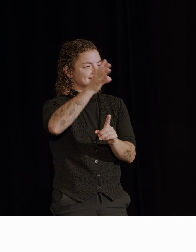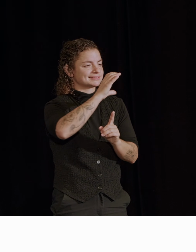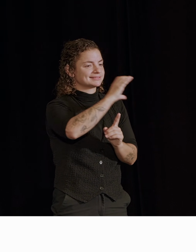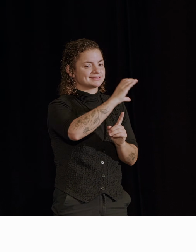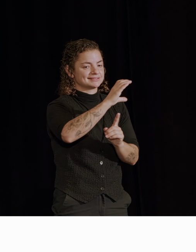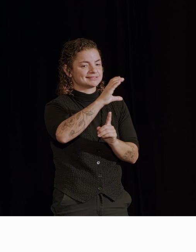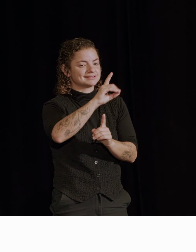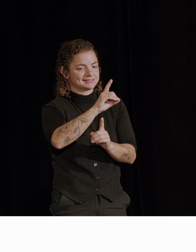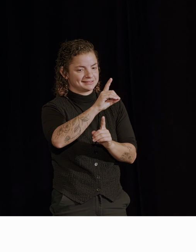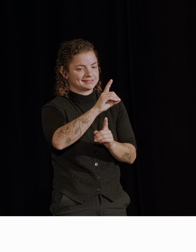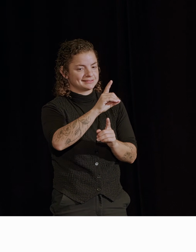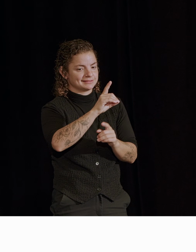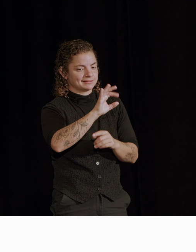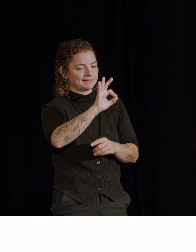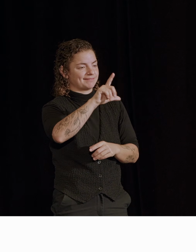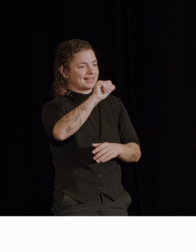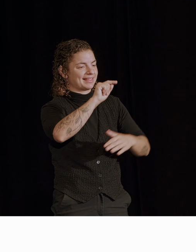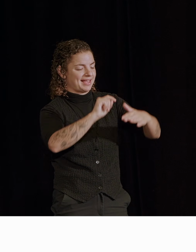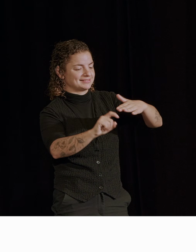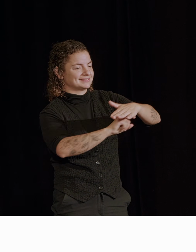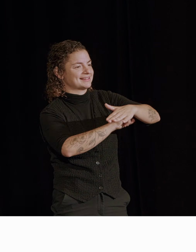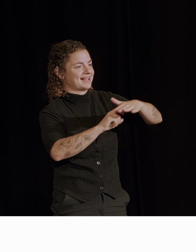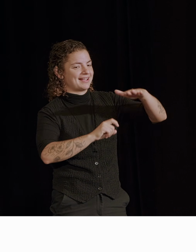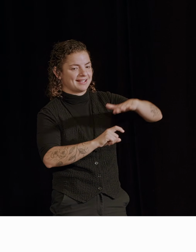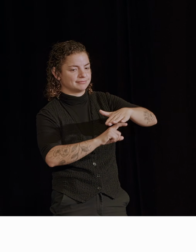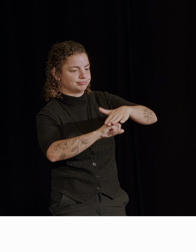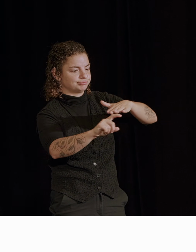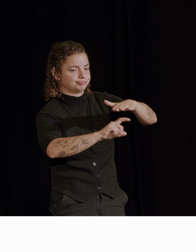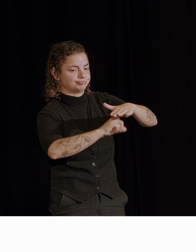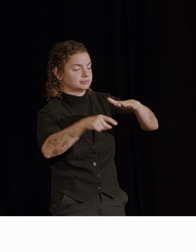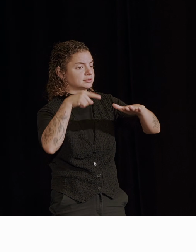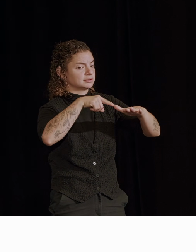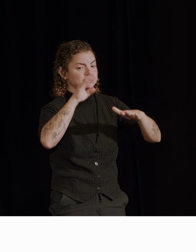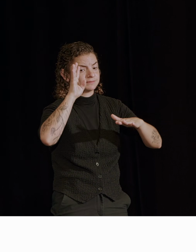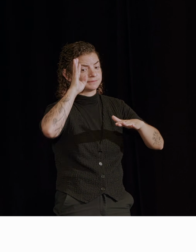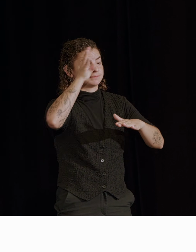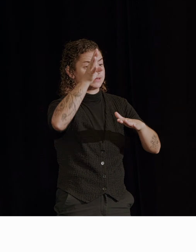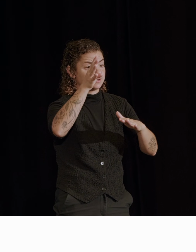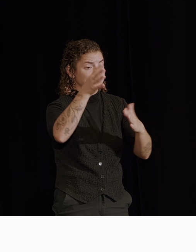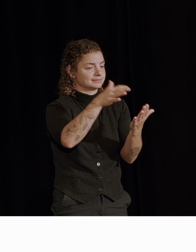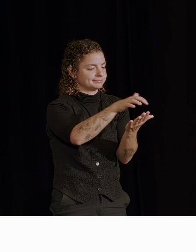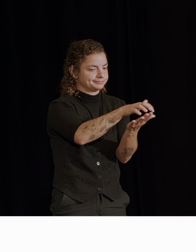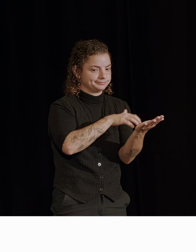He invented speech synthesis that was intelligible, the technology behind